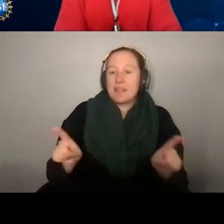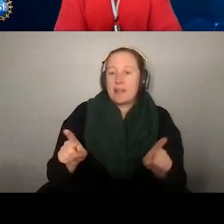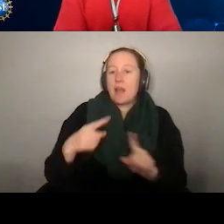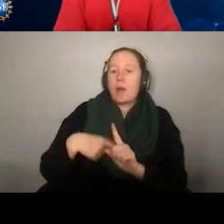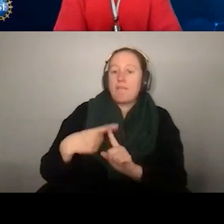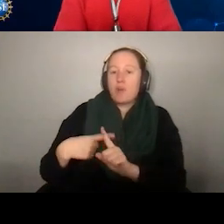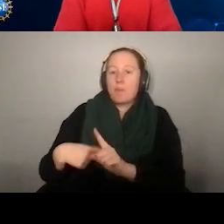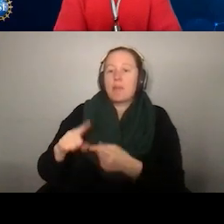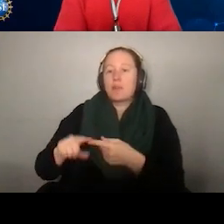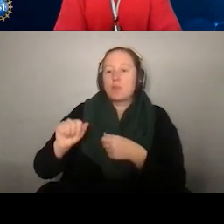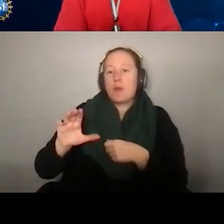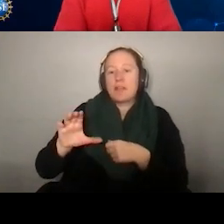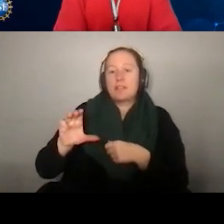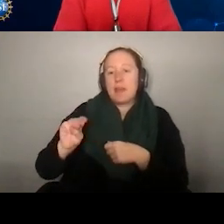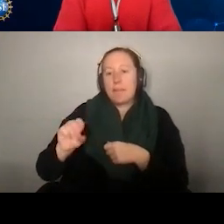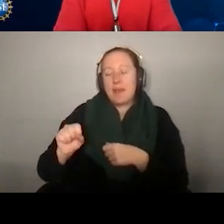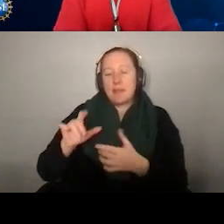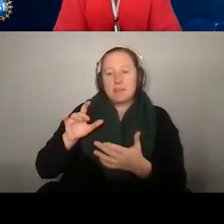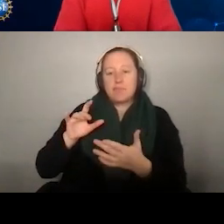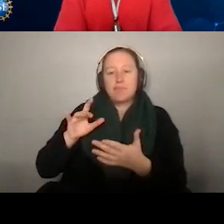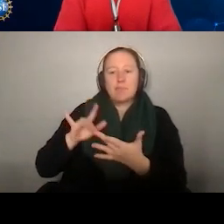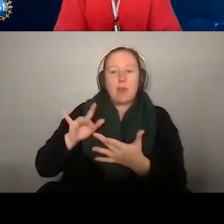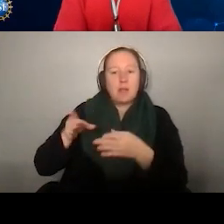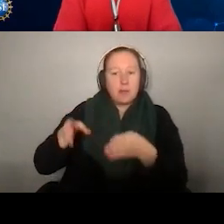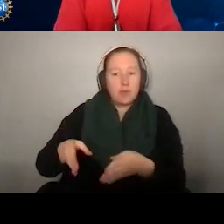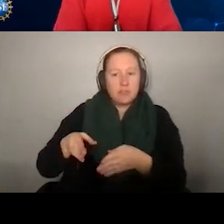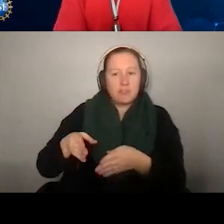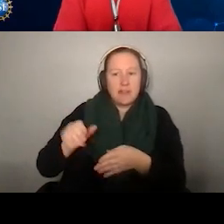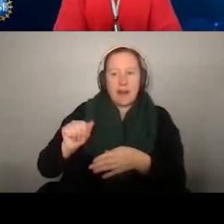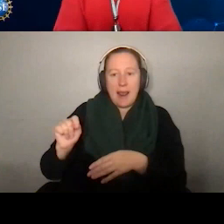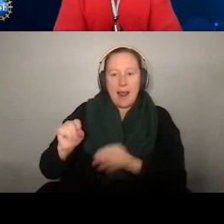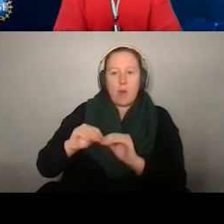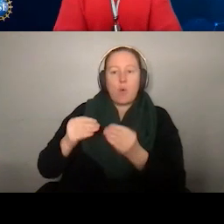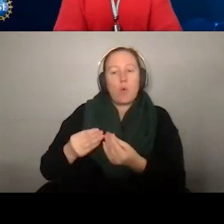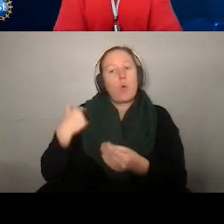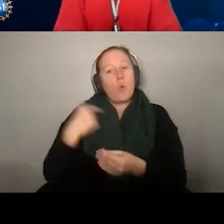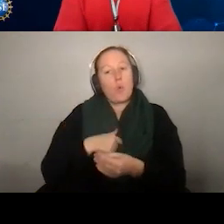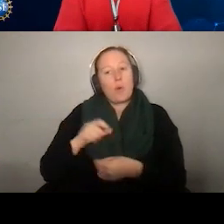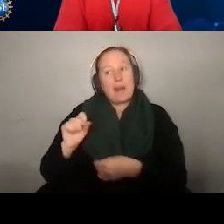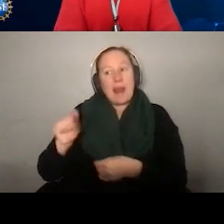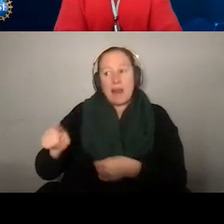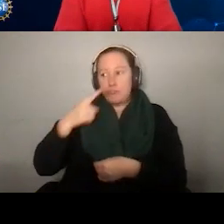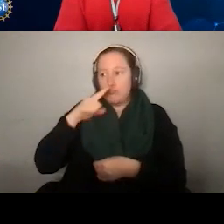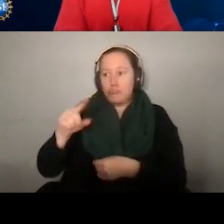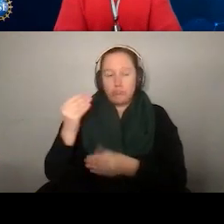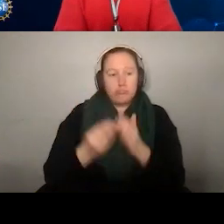the ACMS points of contact at the organization and ask that they be the liaison for communicating with the PI